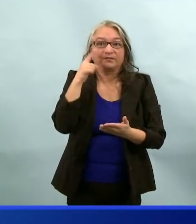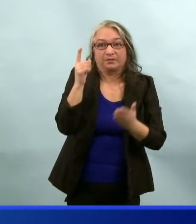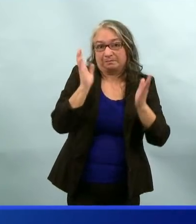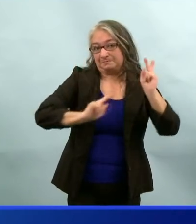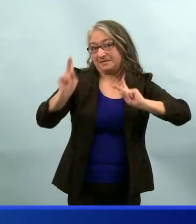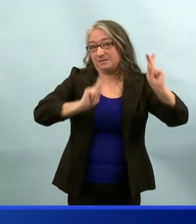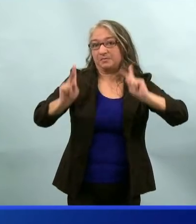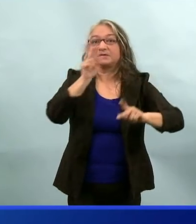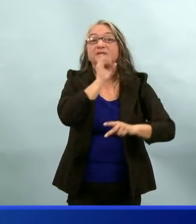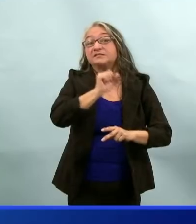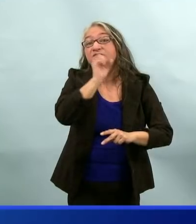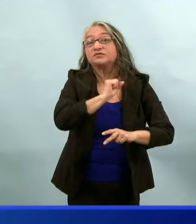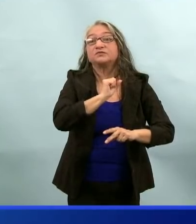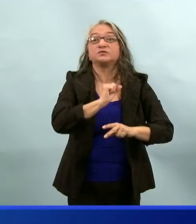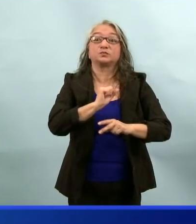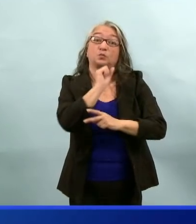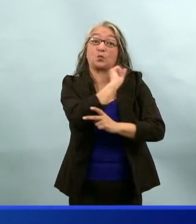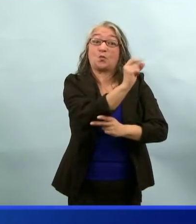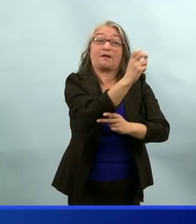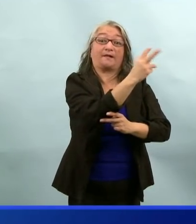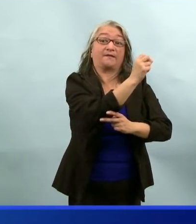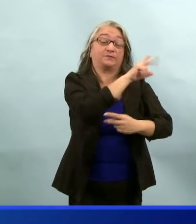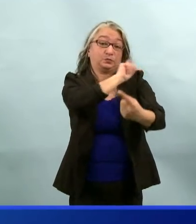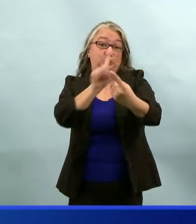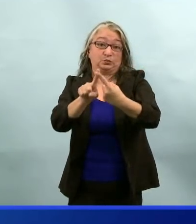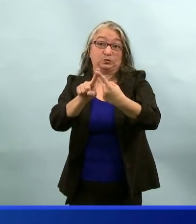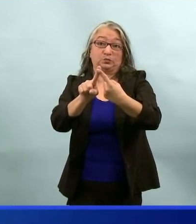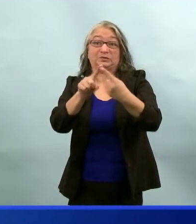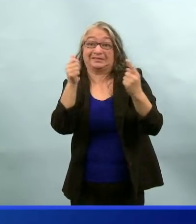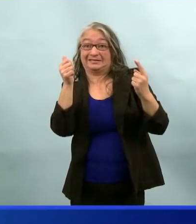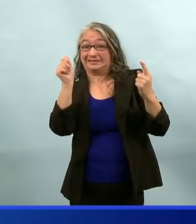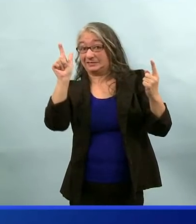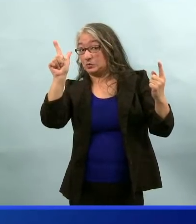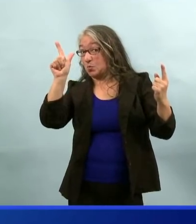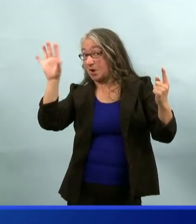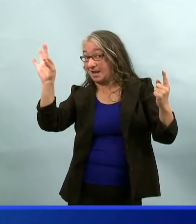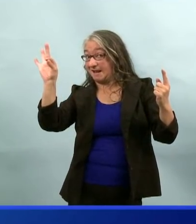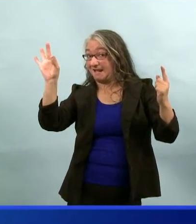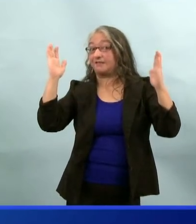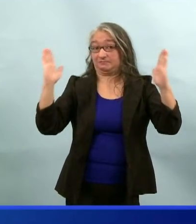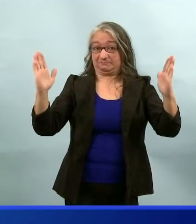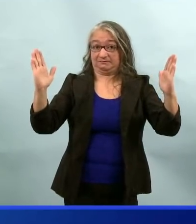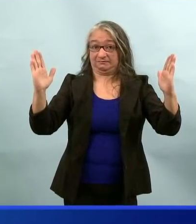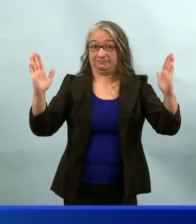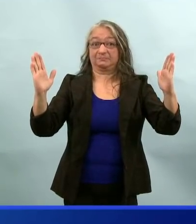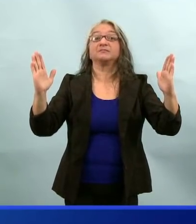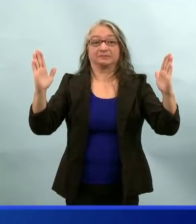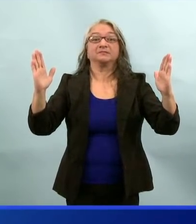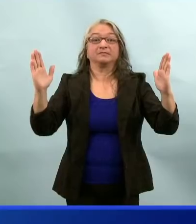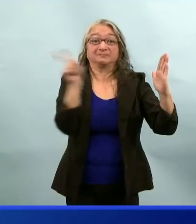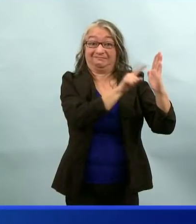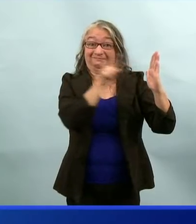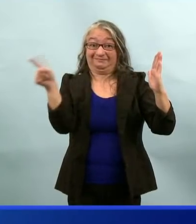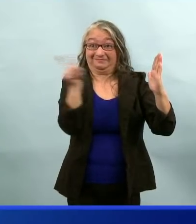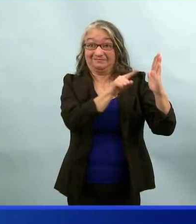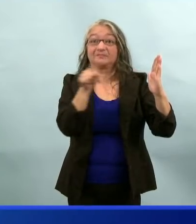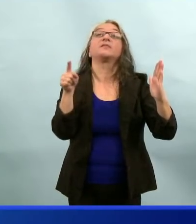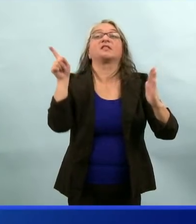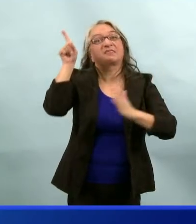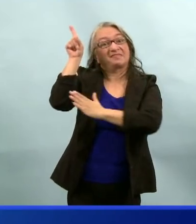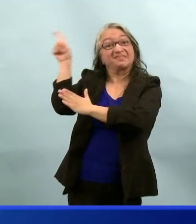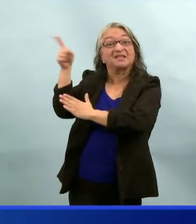to 29 nasi continues to recommend that a complete series with an mrna vaccine such as pfizer or